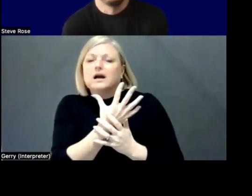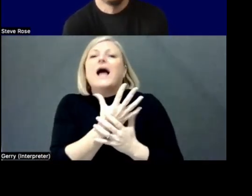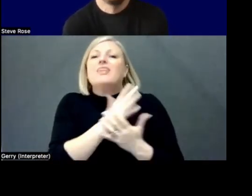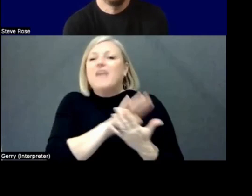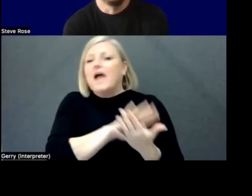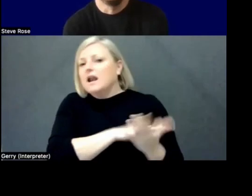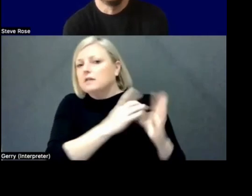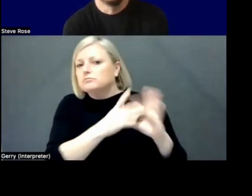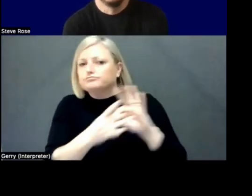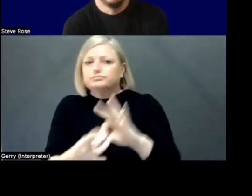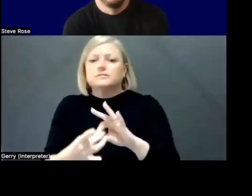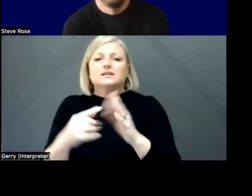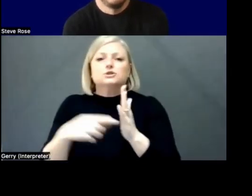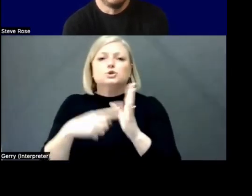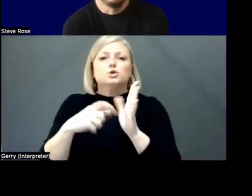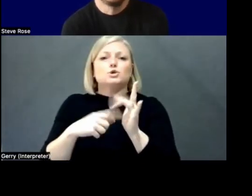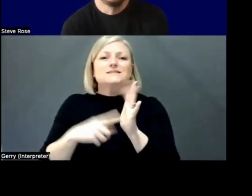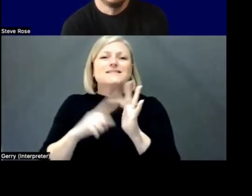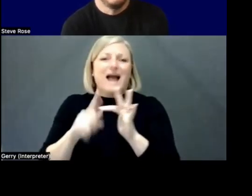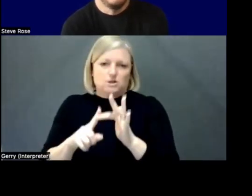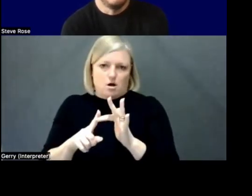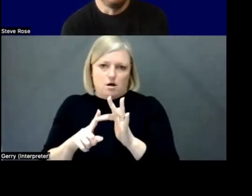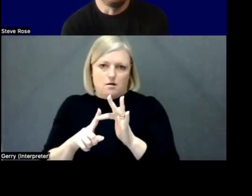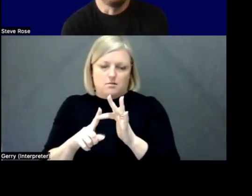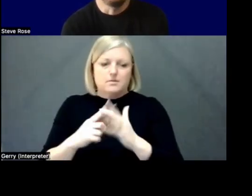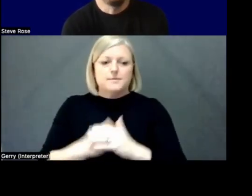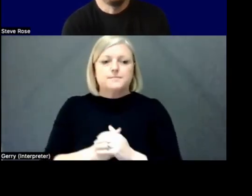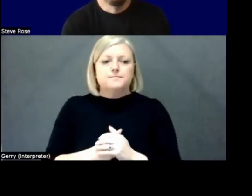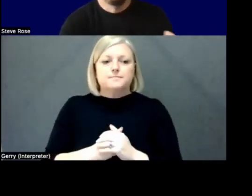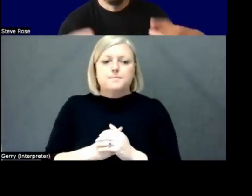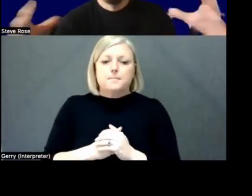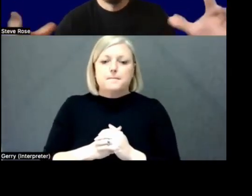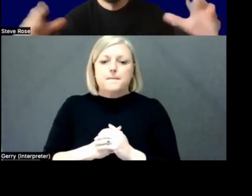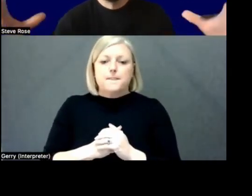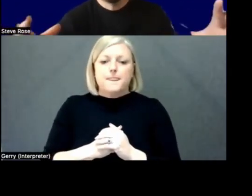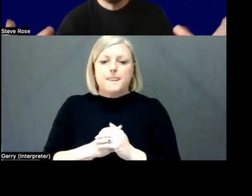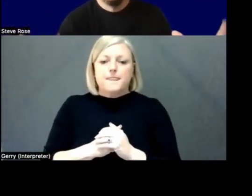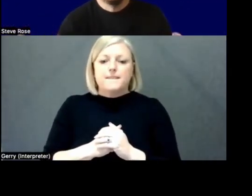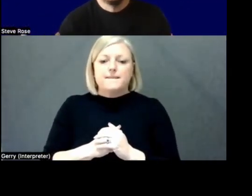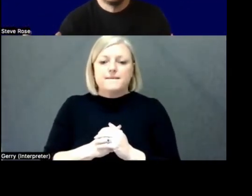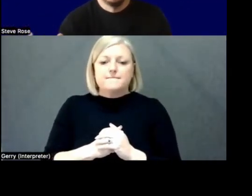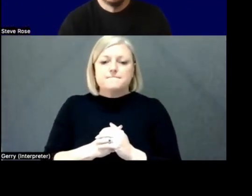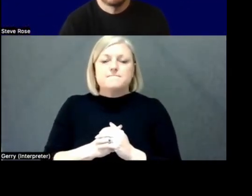what does tactile language look like,